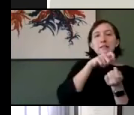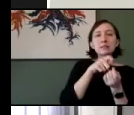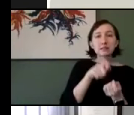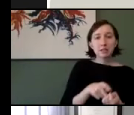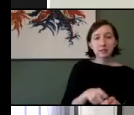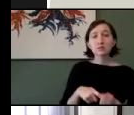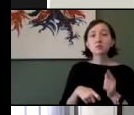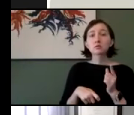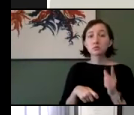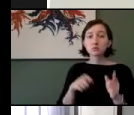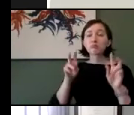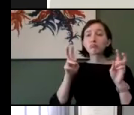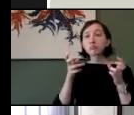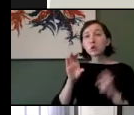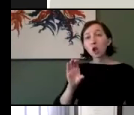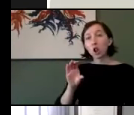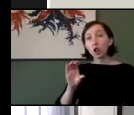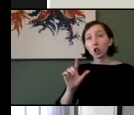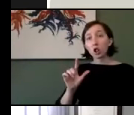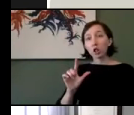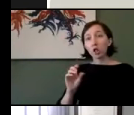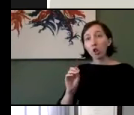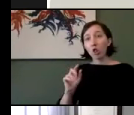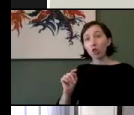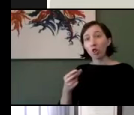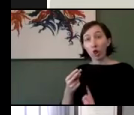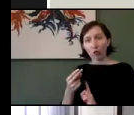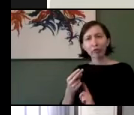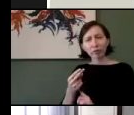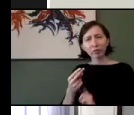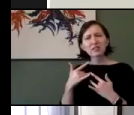Cloths masks are most popular,